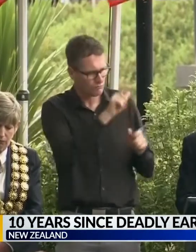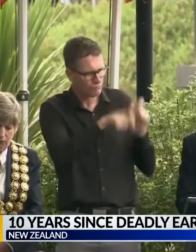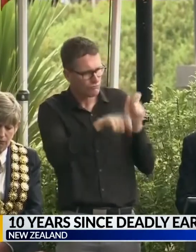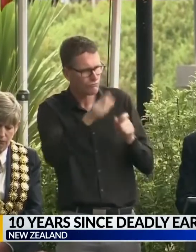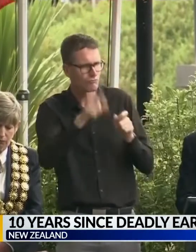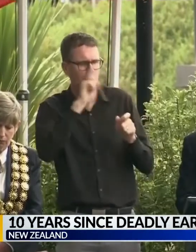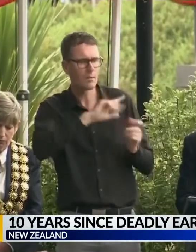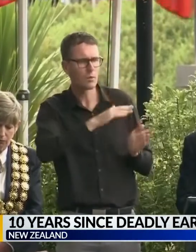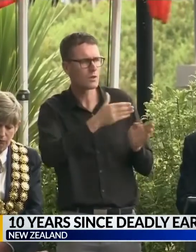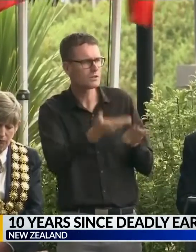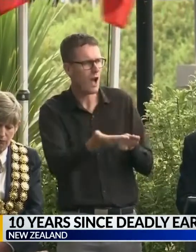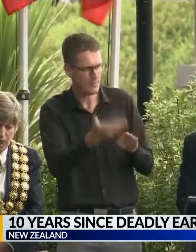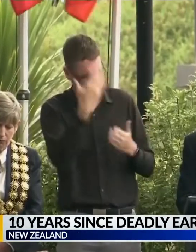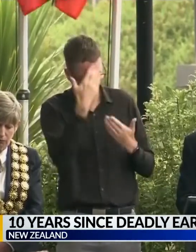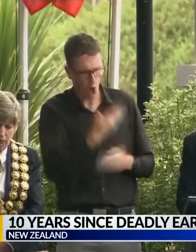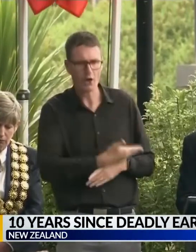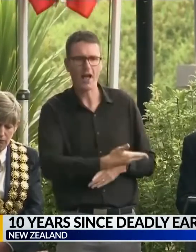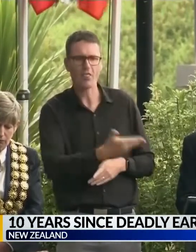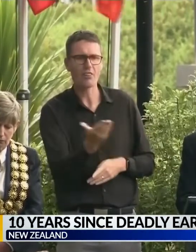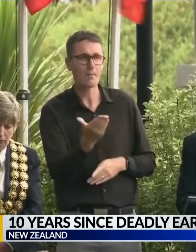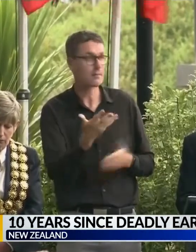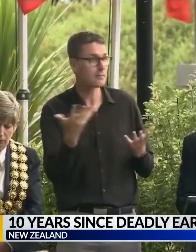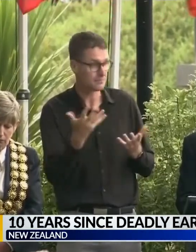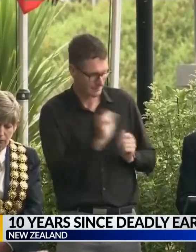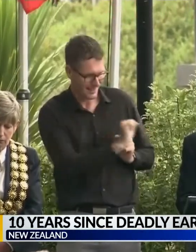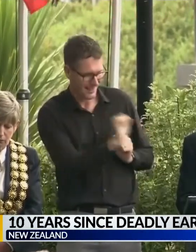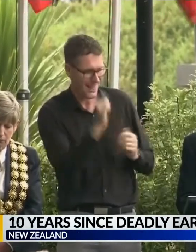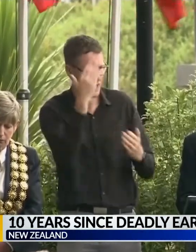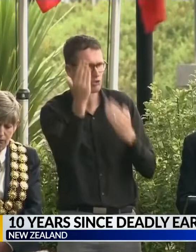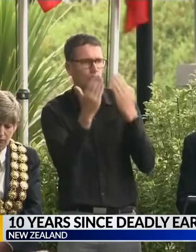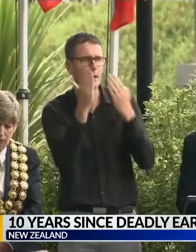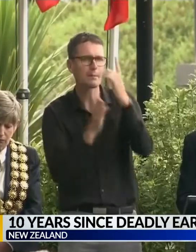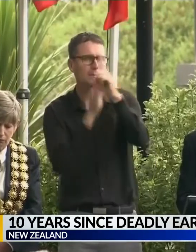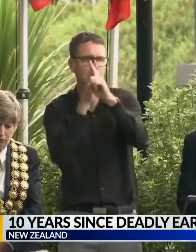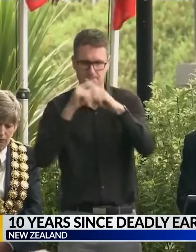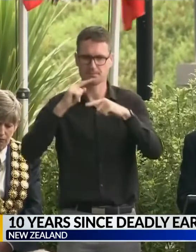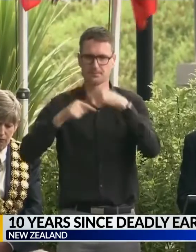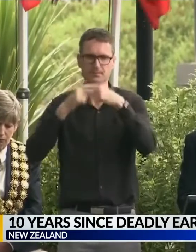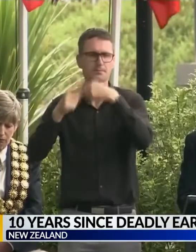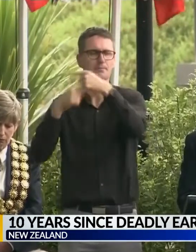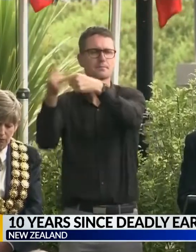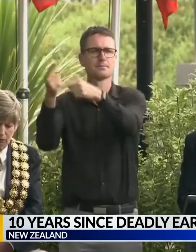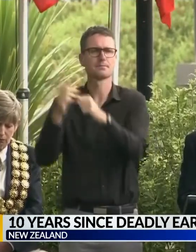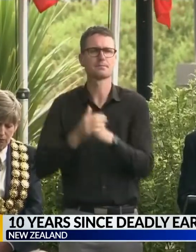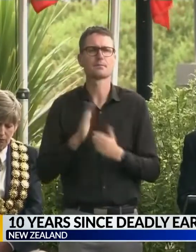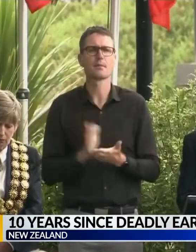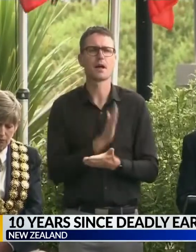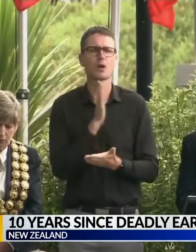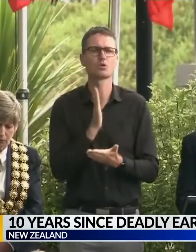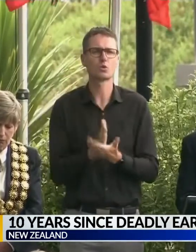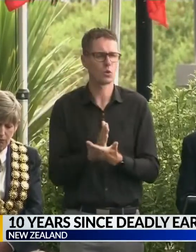AREA. TODAY. IT REMINDED US OF OUR RESPONSIBILITY TO MAKE SURE WE LAND FROM THE SUFFRAGETTE EXPERIENCE AND ON OUT OF THOSE